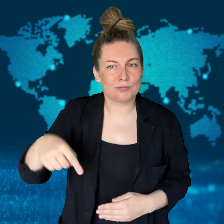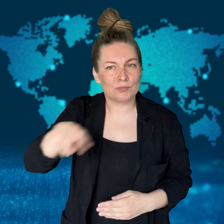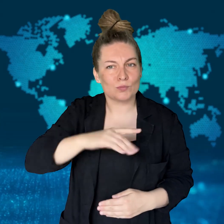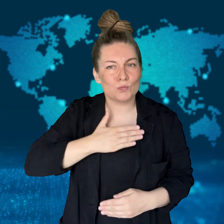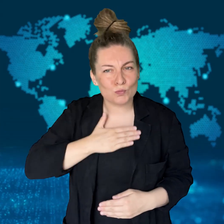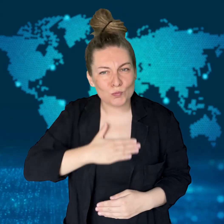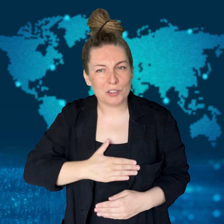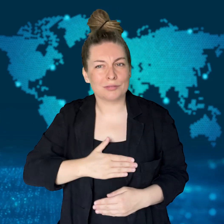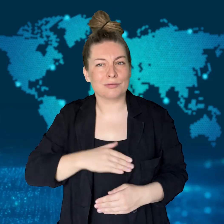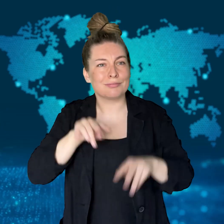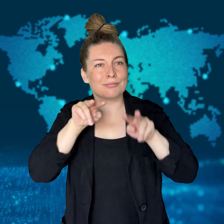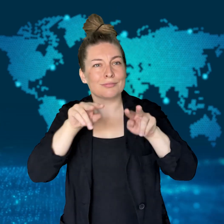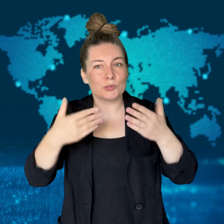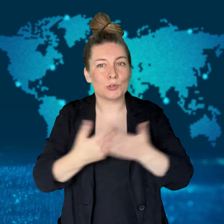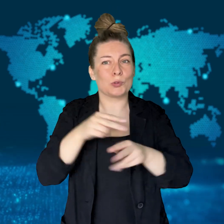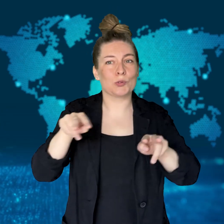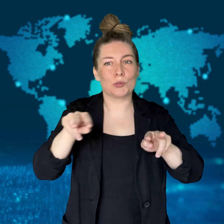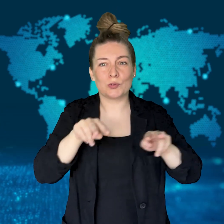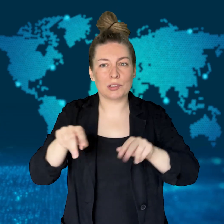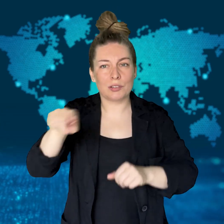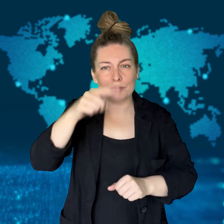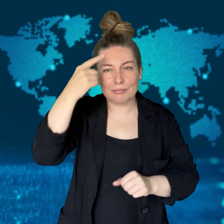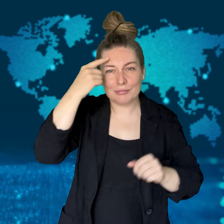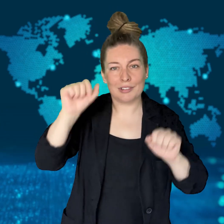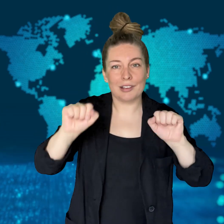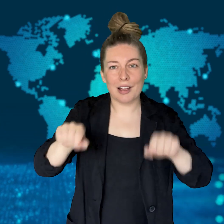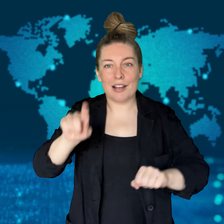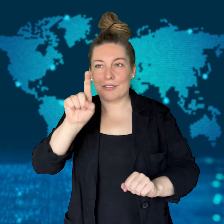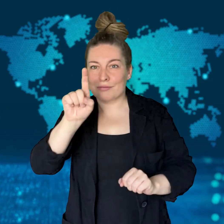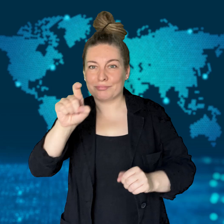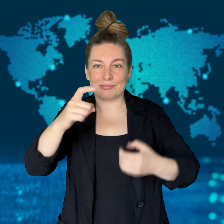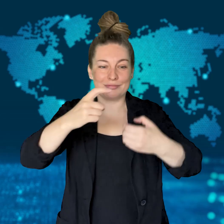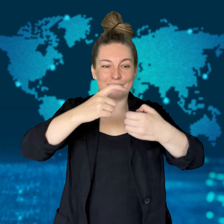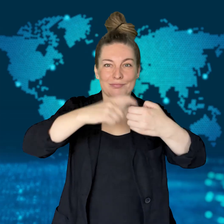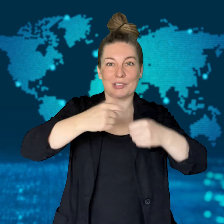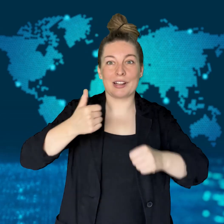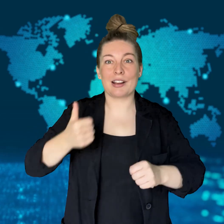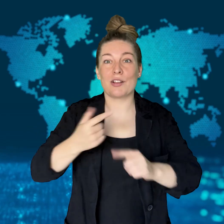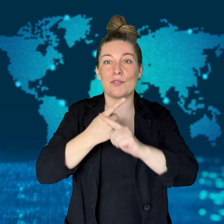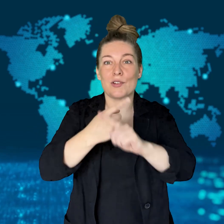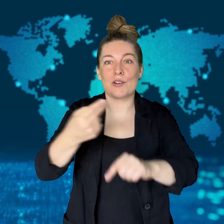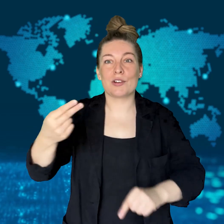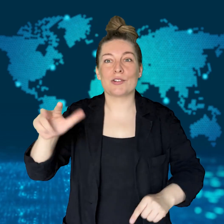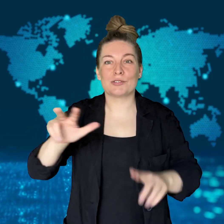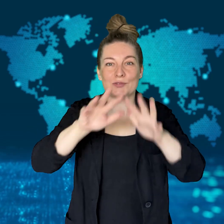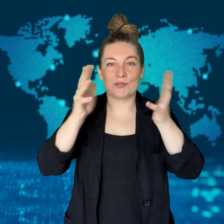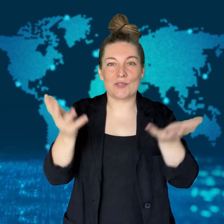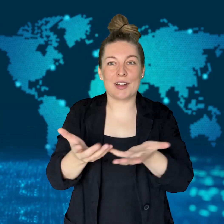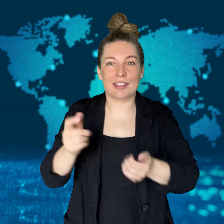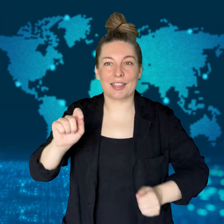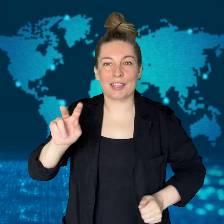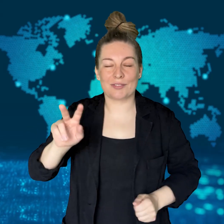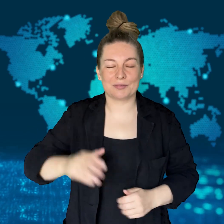Don't forget to subscribe, like, and follow H3 World TV to get new video updates!